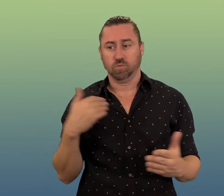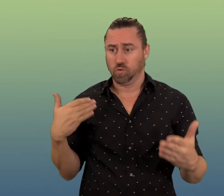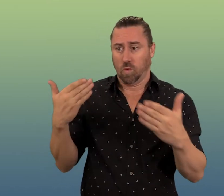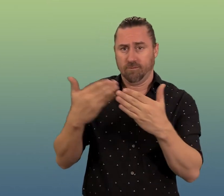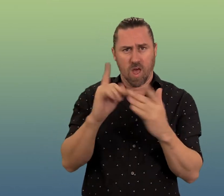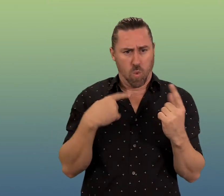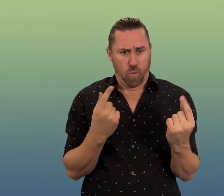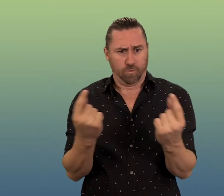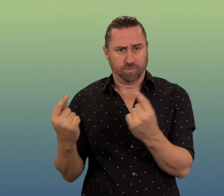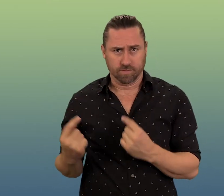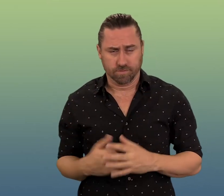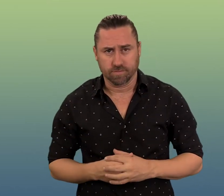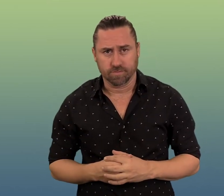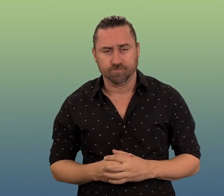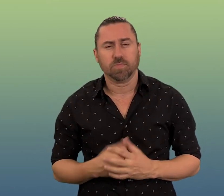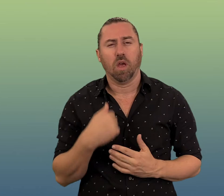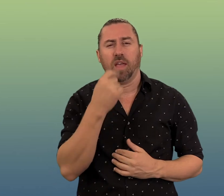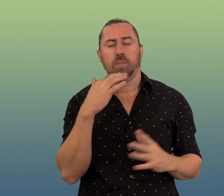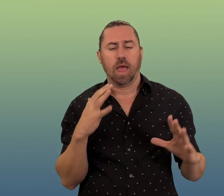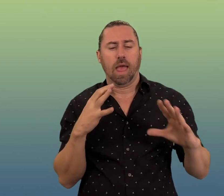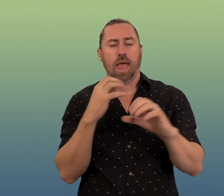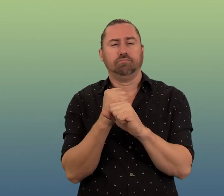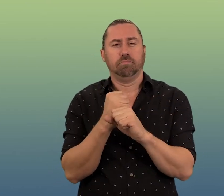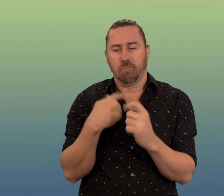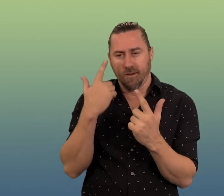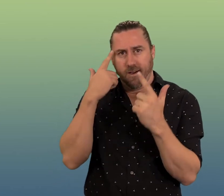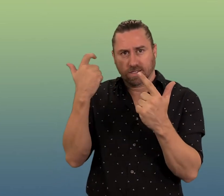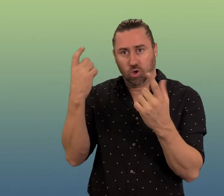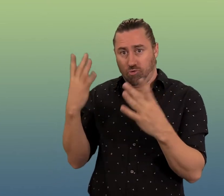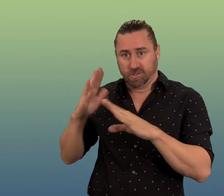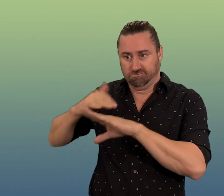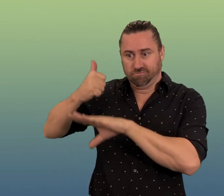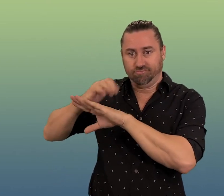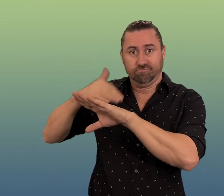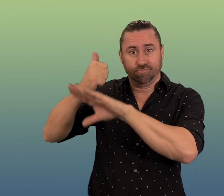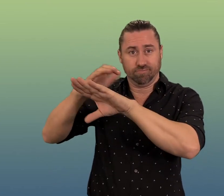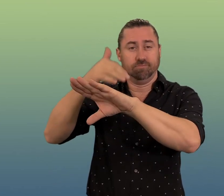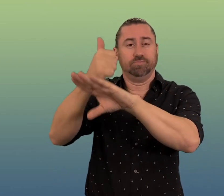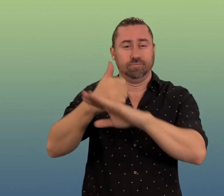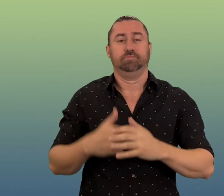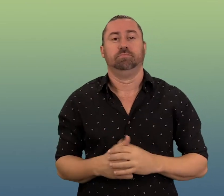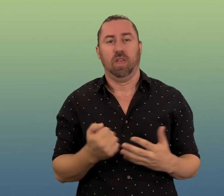Work to date. A snapshot of the recent initiatives TMR has already undertaken